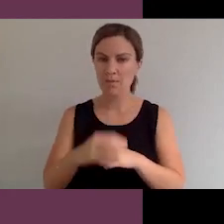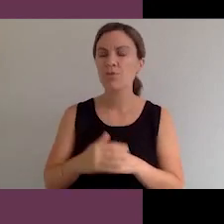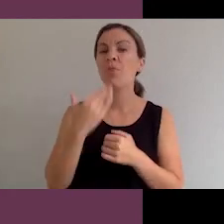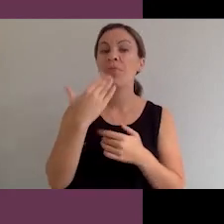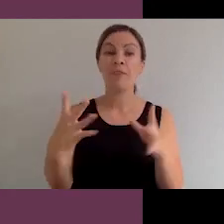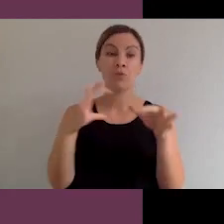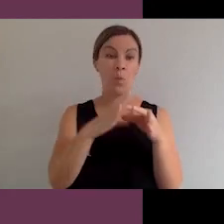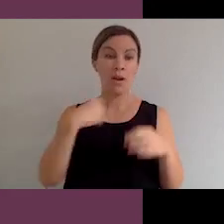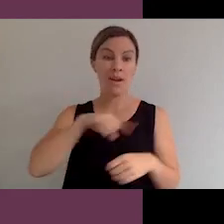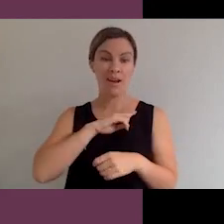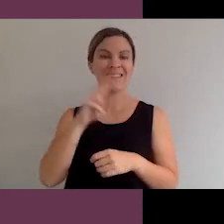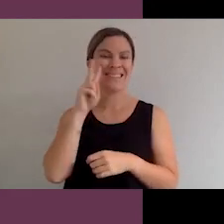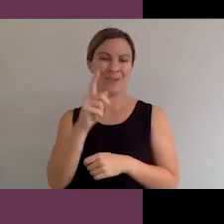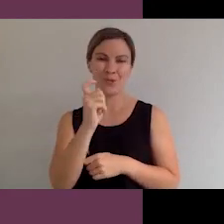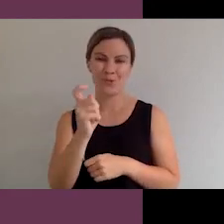(End of session.) Thank you for using Red Bee Media's Live